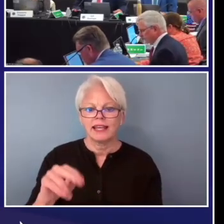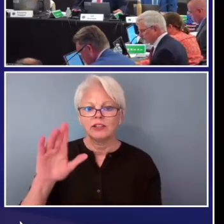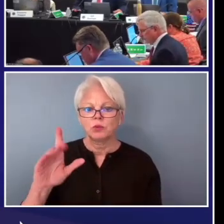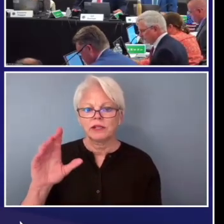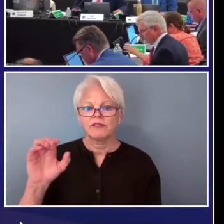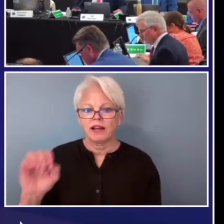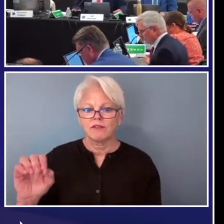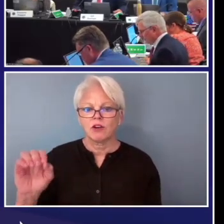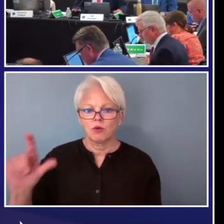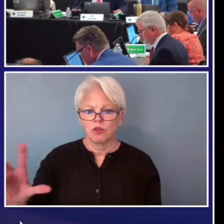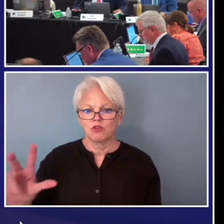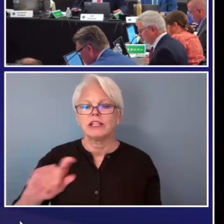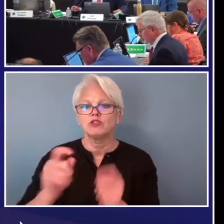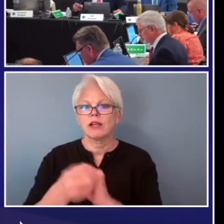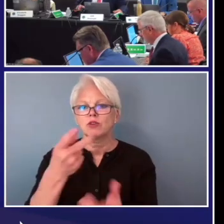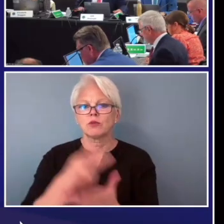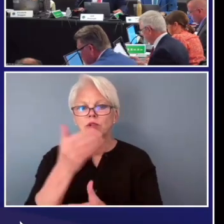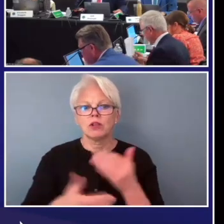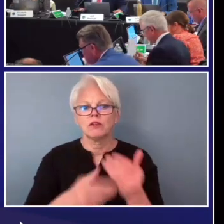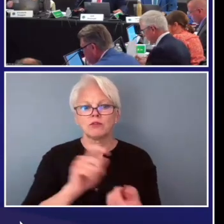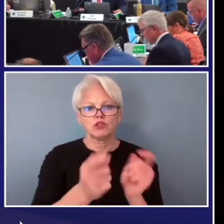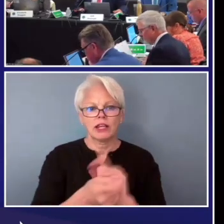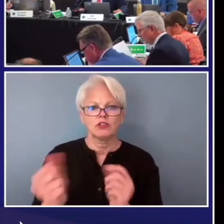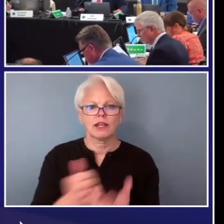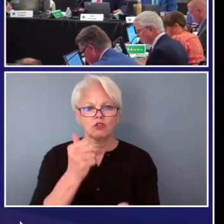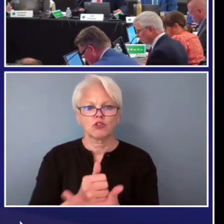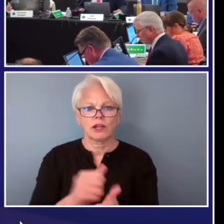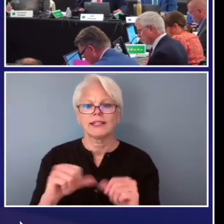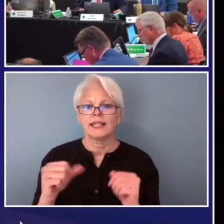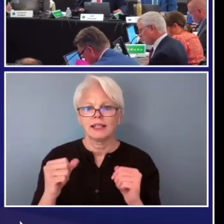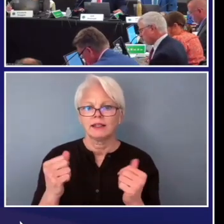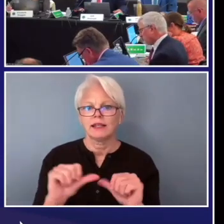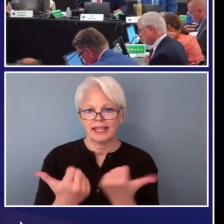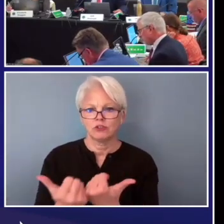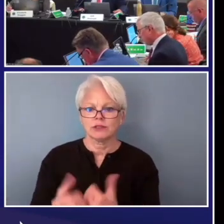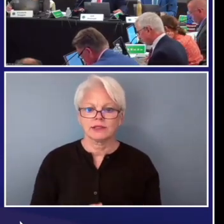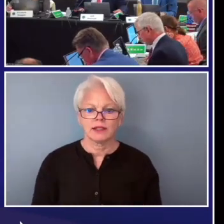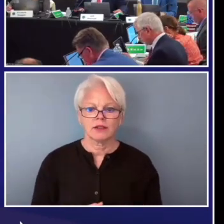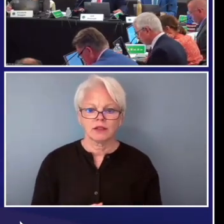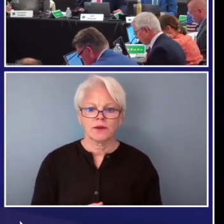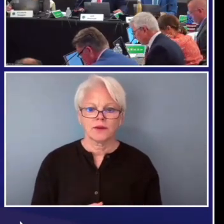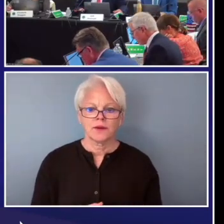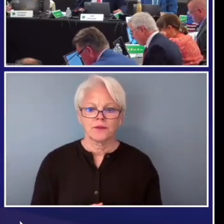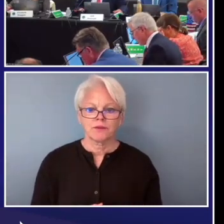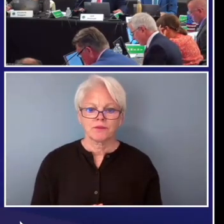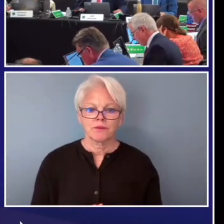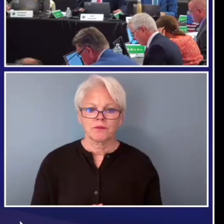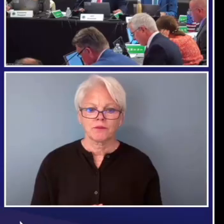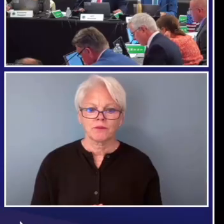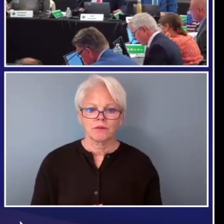for changing accrediting agencies. Um, So there's a couple of deletions on page one.